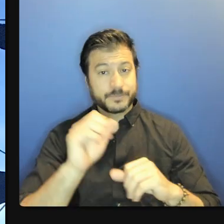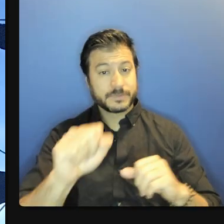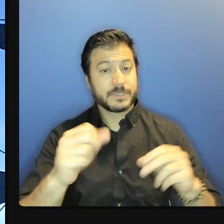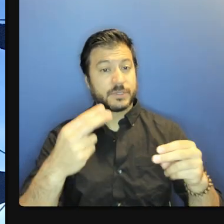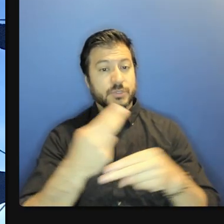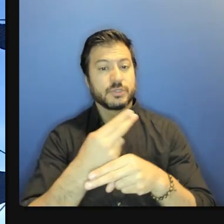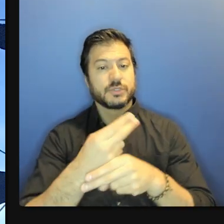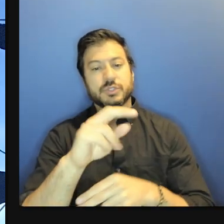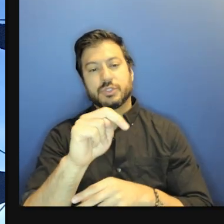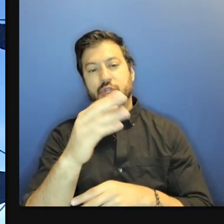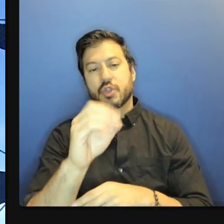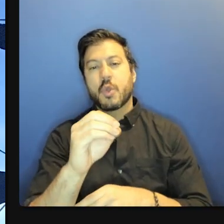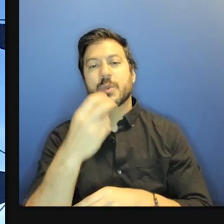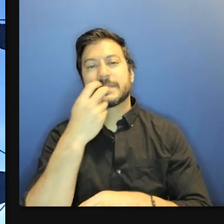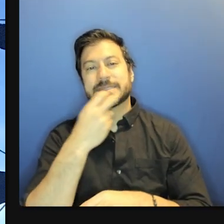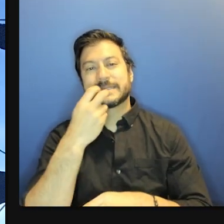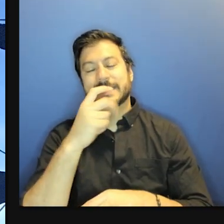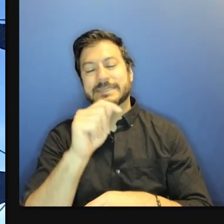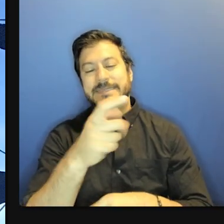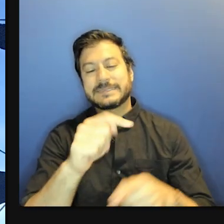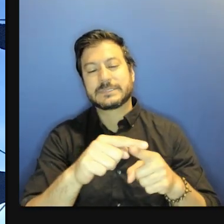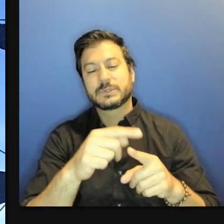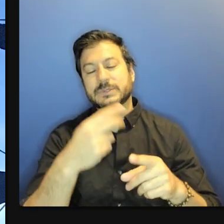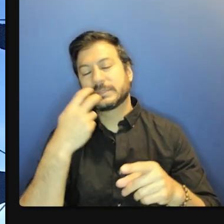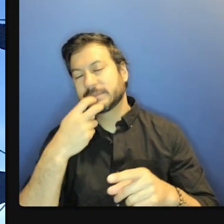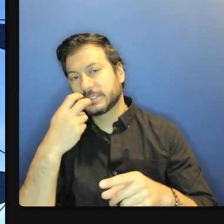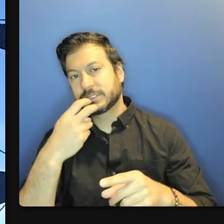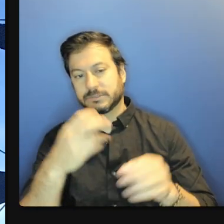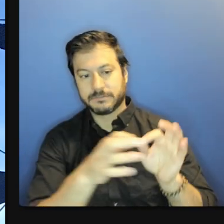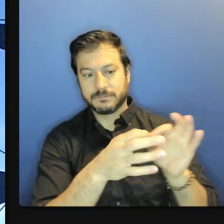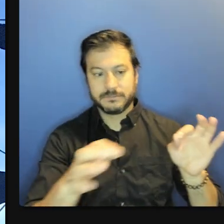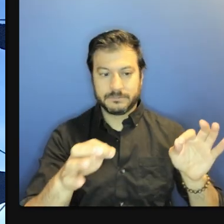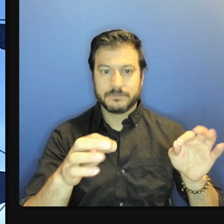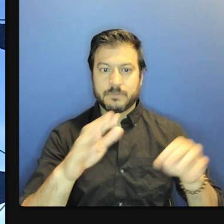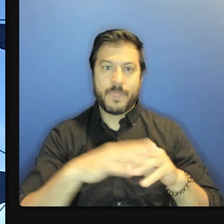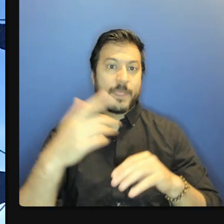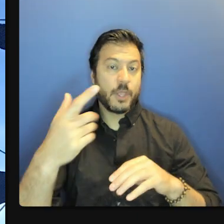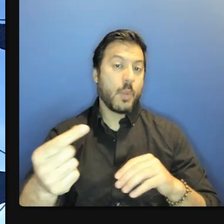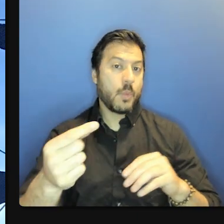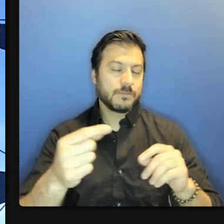You can also integrate neural text-to-speech to play out the transcription or the translation content on the go.